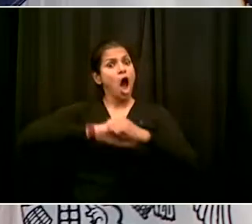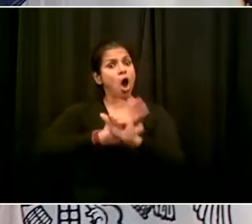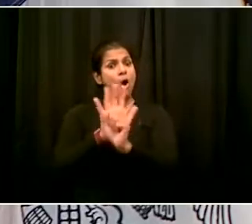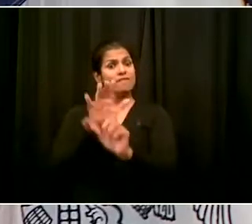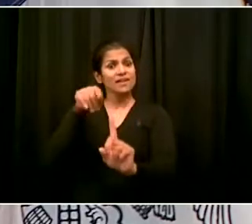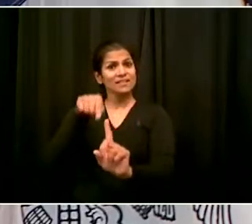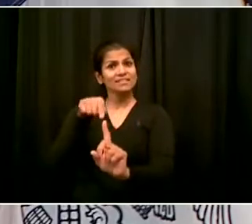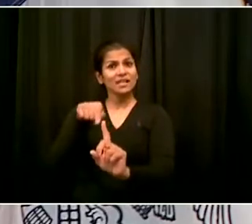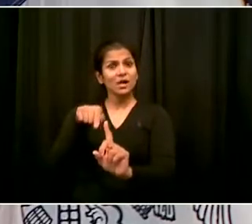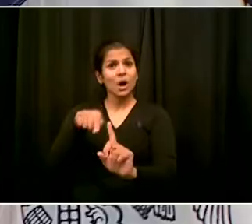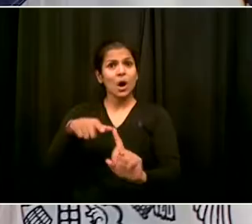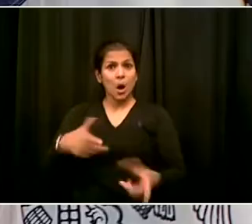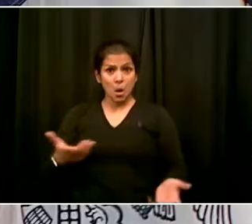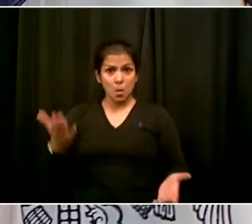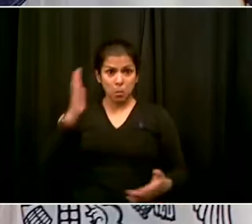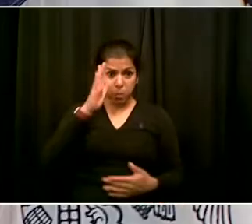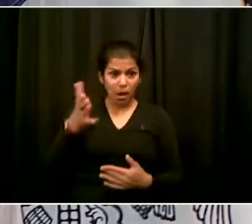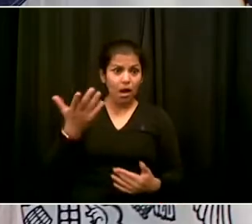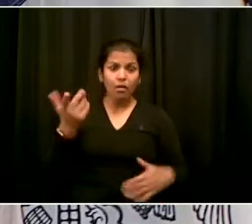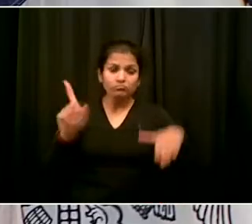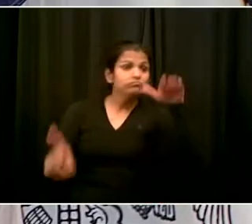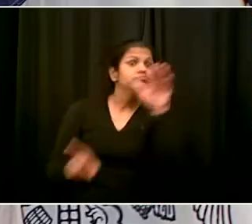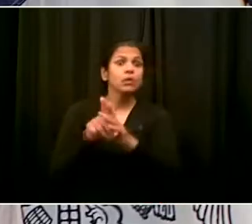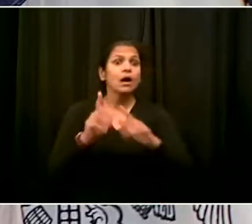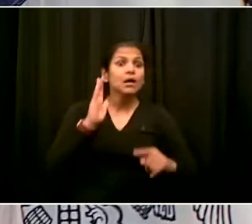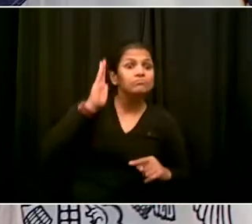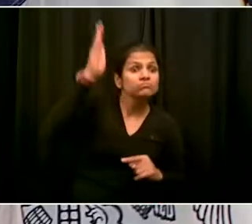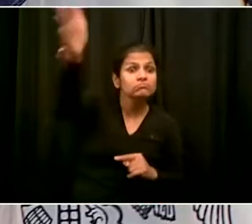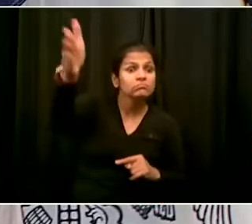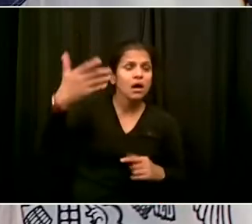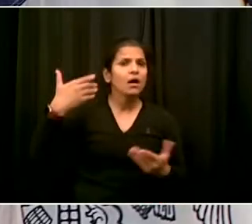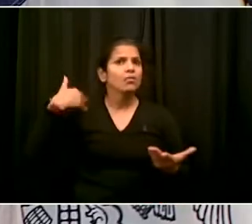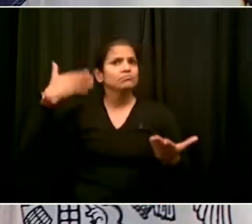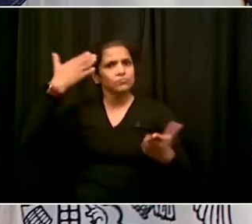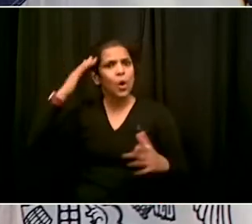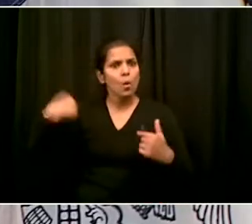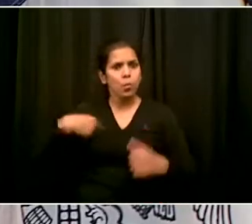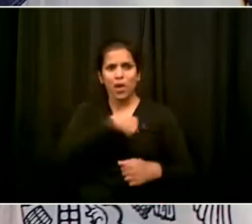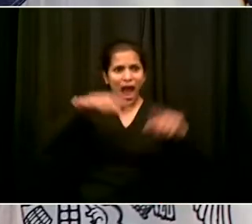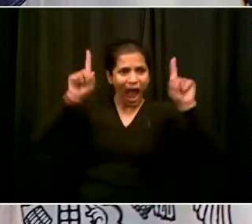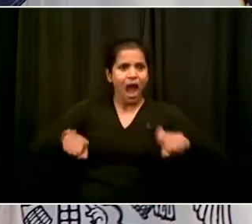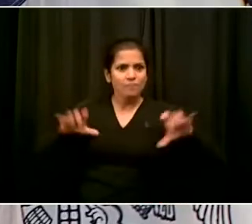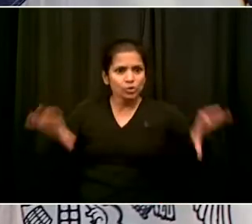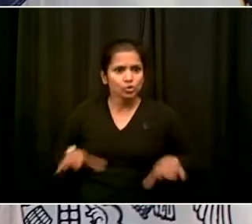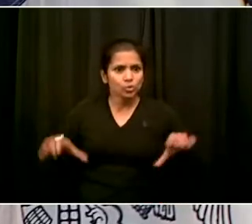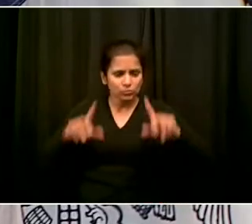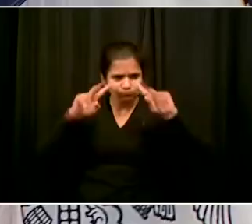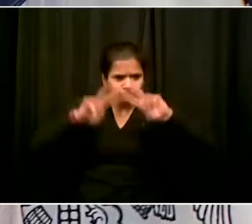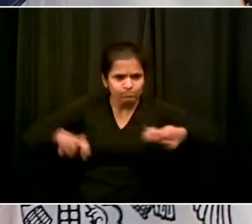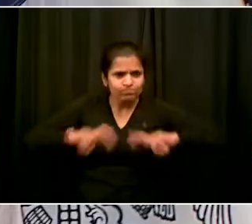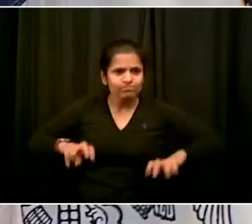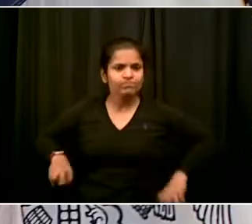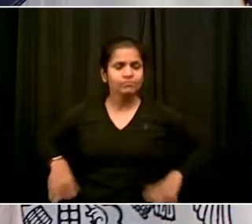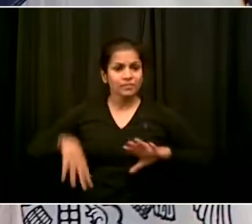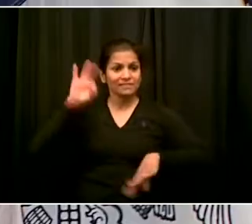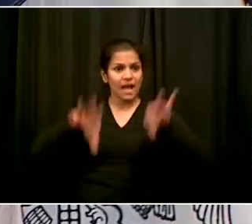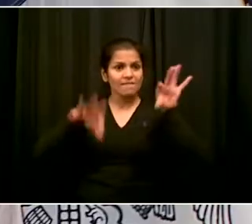RESPONSE LAB, BUT NOW WE'RE GOING TO GO FARTHER BECAUSE THE NEXT STEP IS TO BUILD SOMETHING